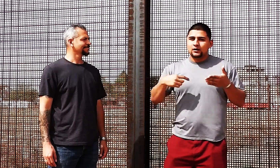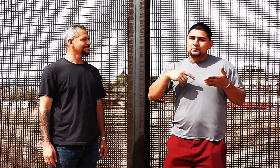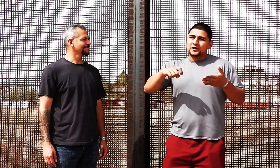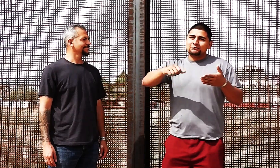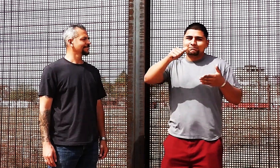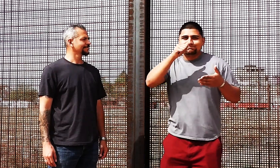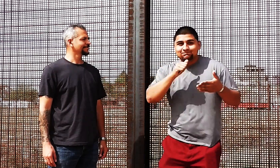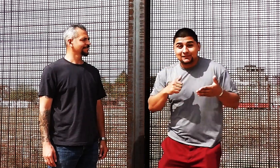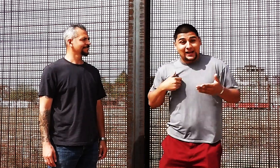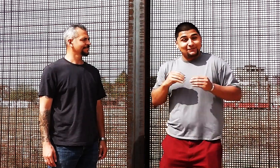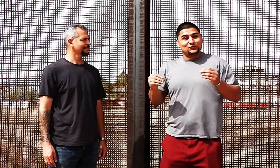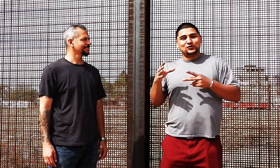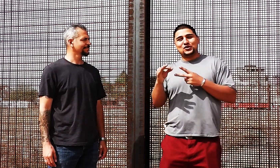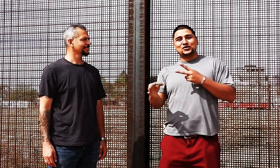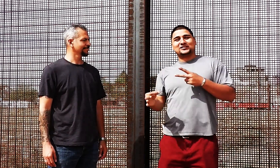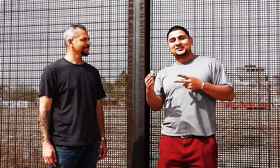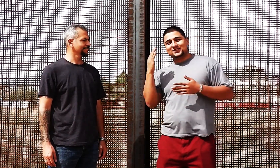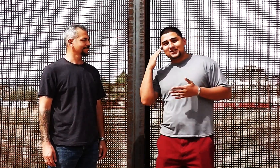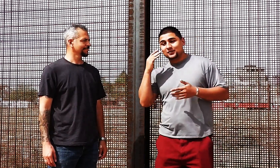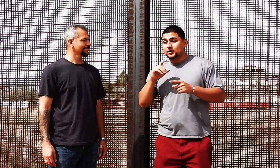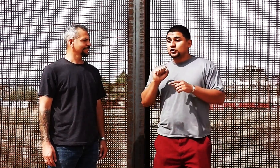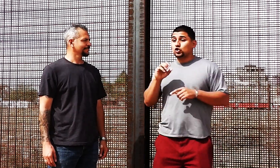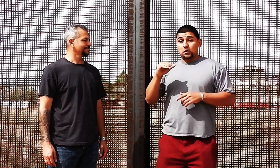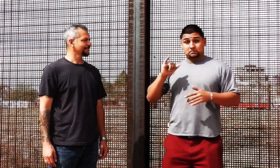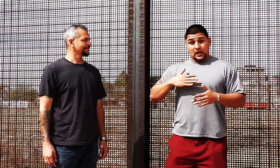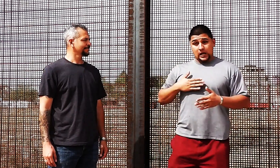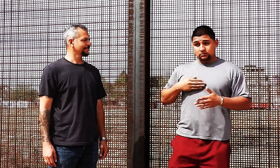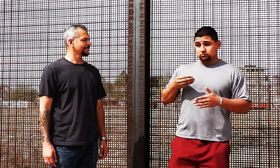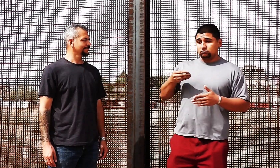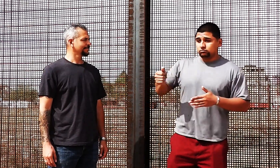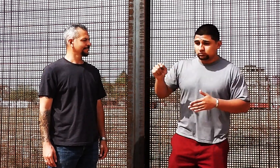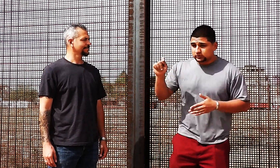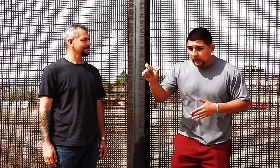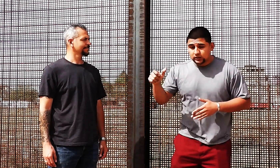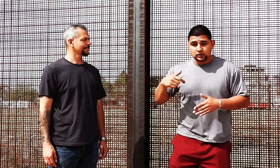Nothing much I can do about it but accept it. I have no choice. So, I pay taxes.